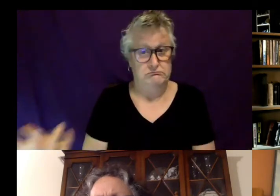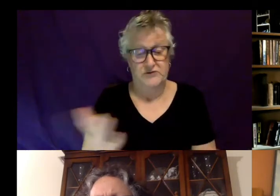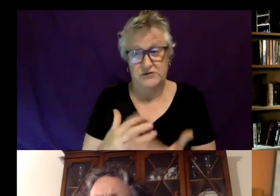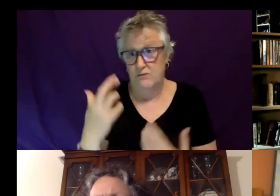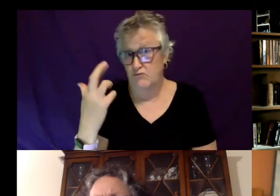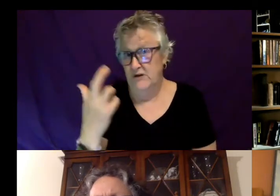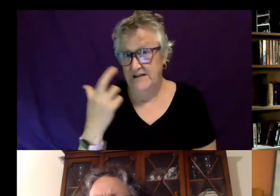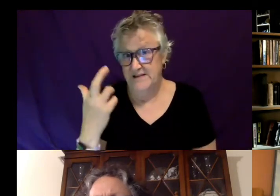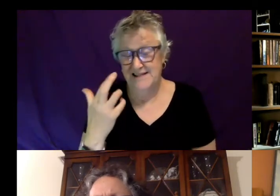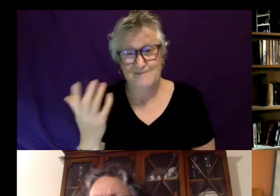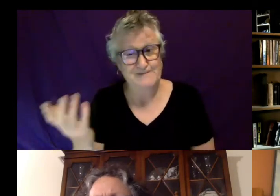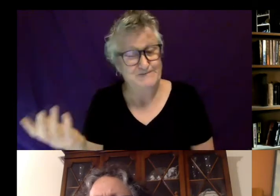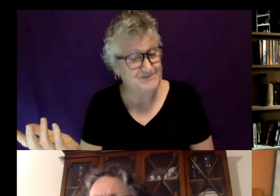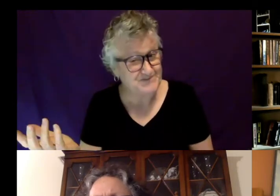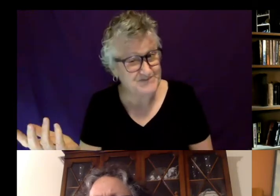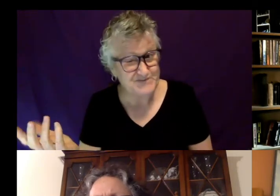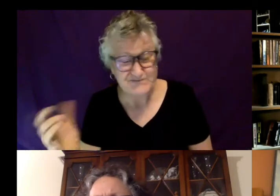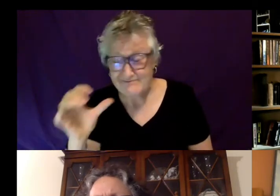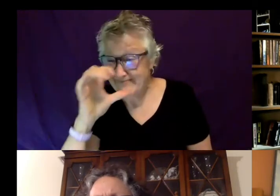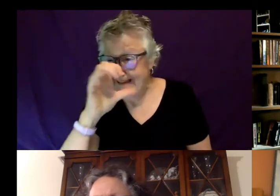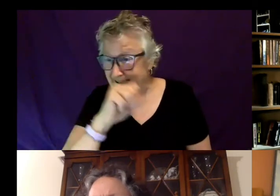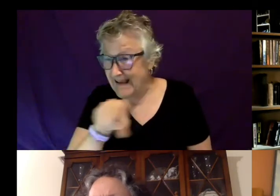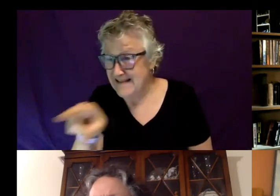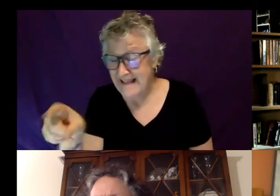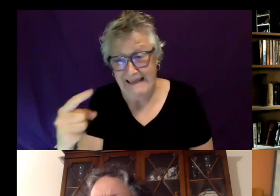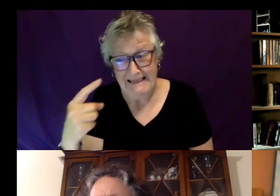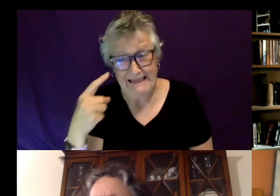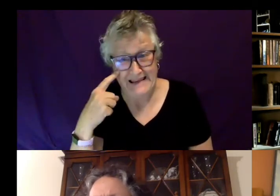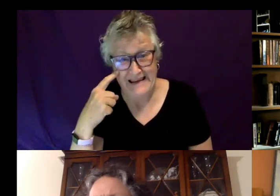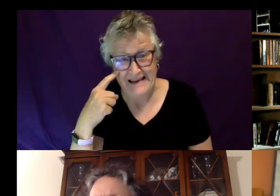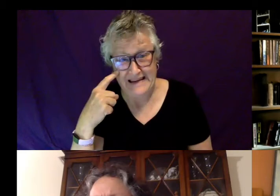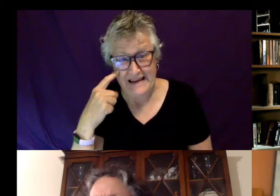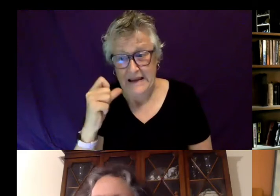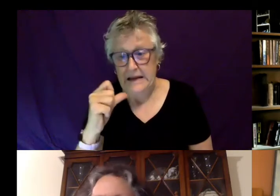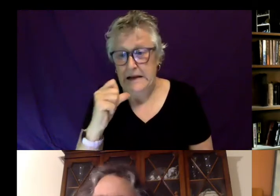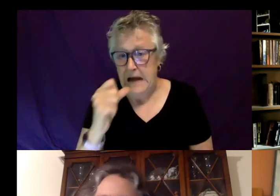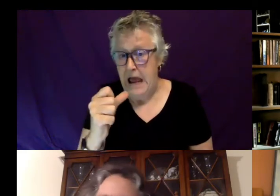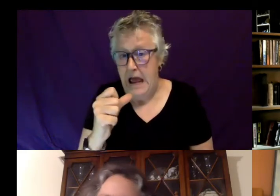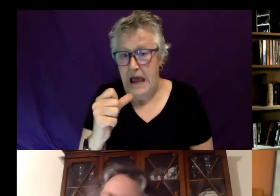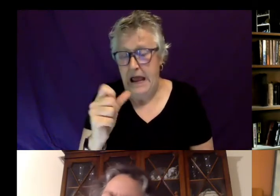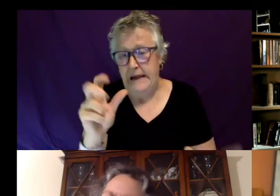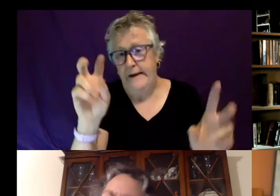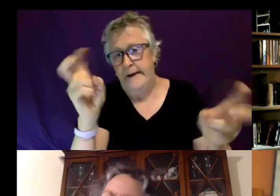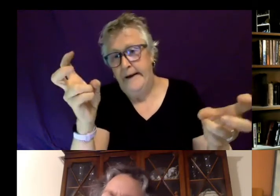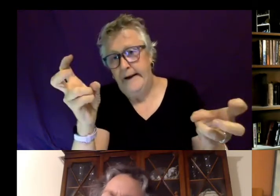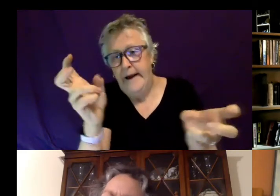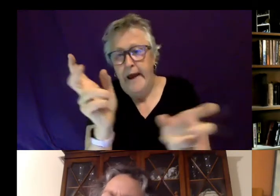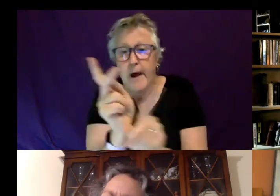preconceived notions of product based art. I wasn't making